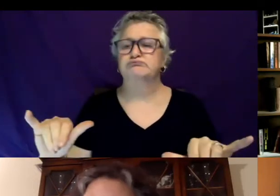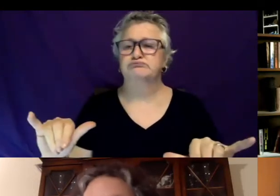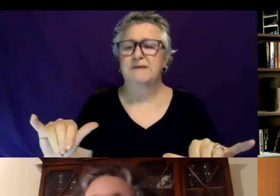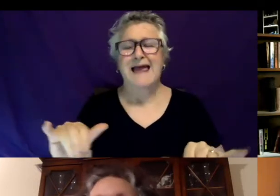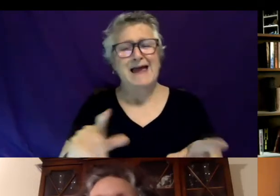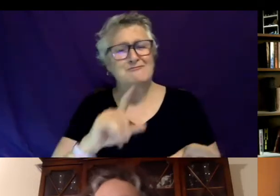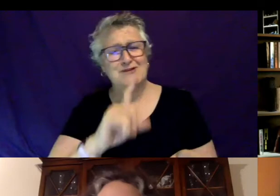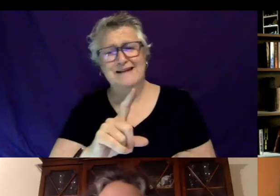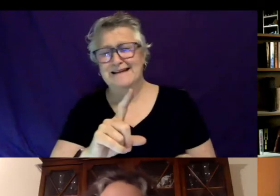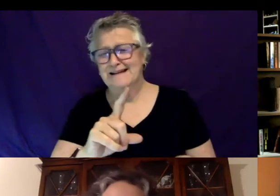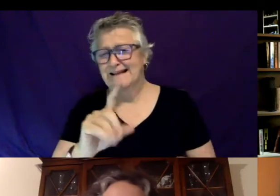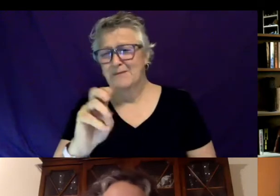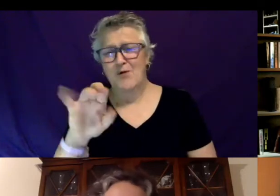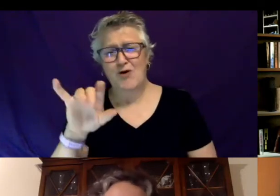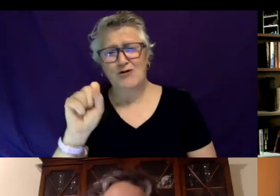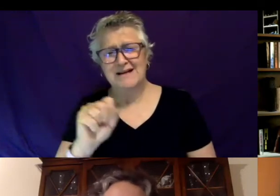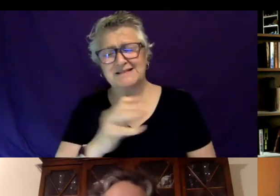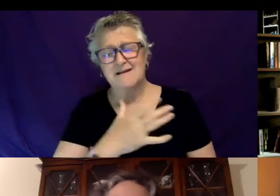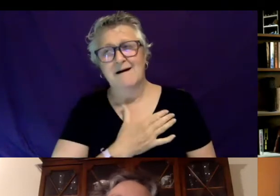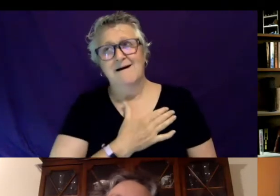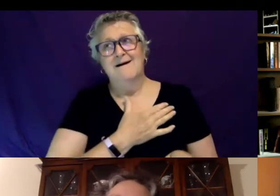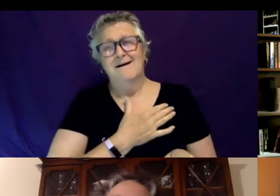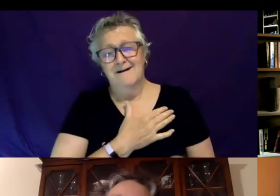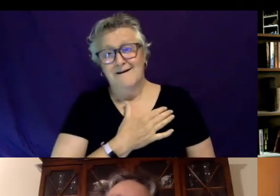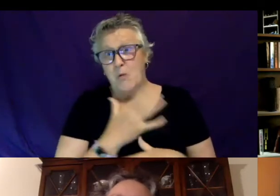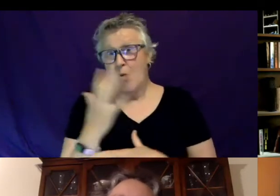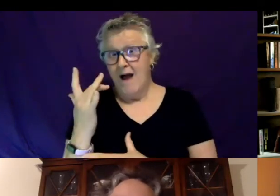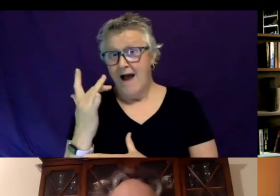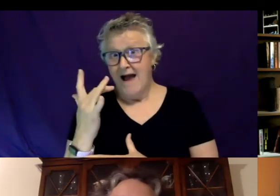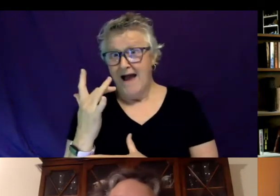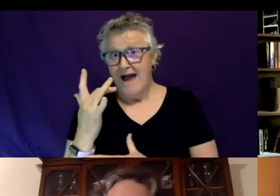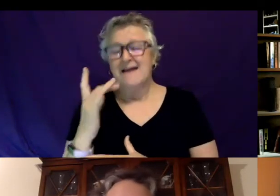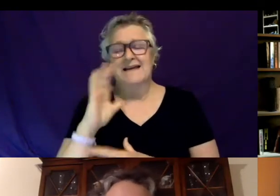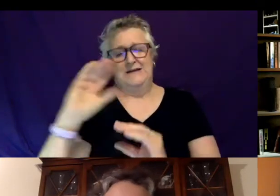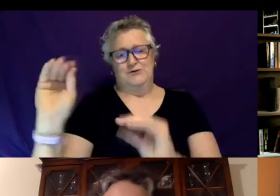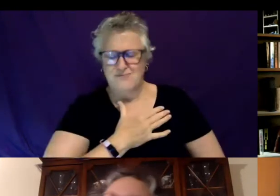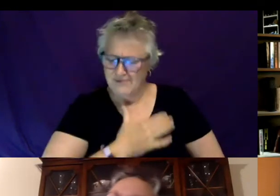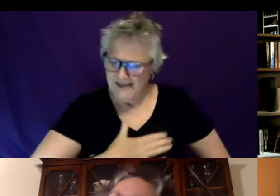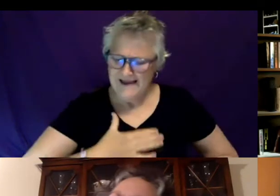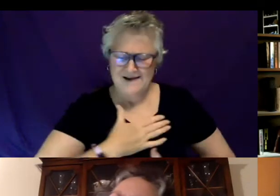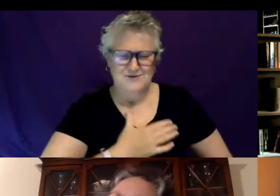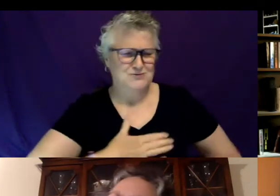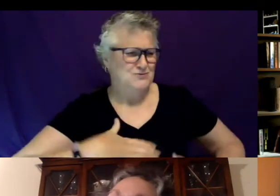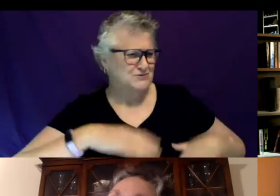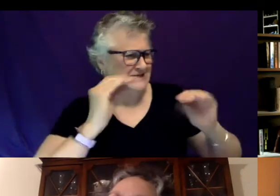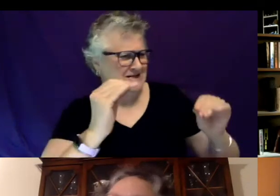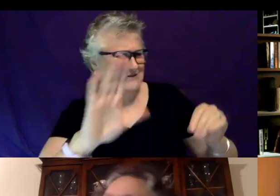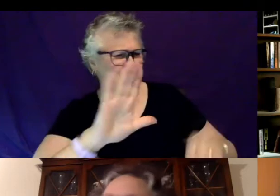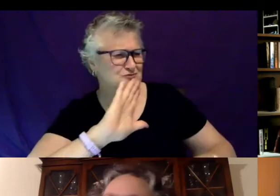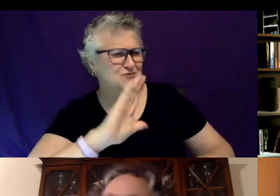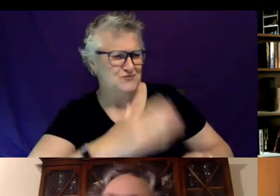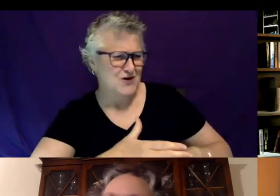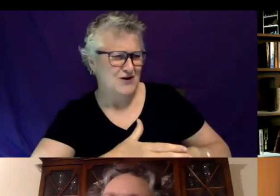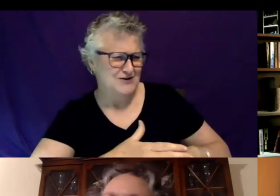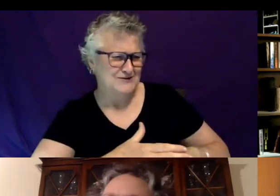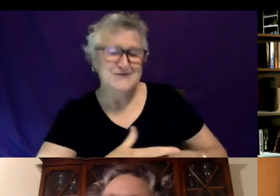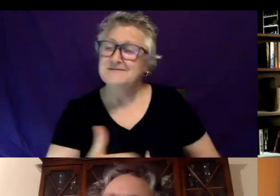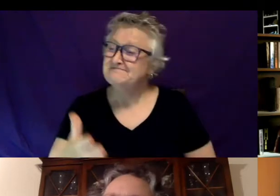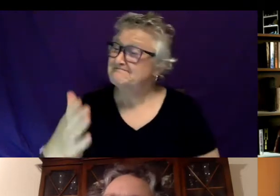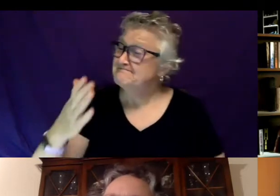because he taught my daughter stone carving in her last year of homeschooling. So what inspired you to do sculpting of all the different art forms